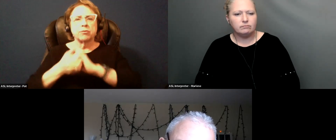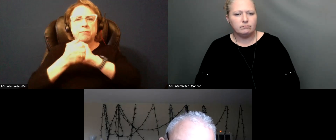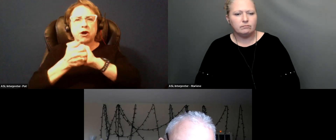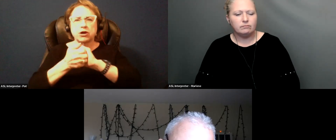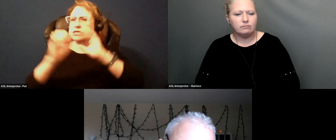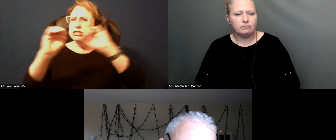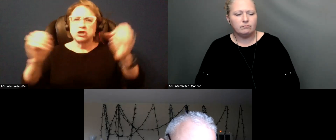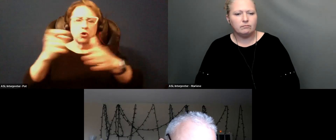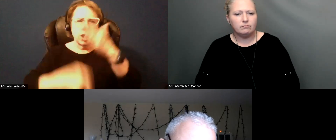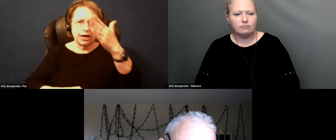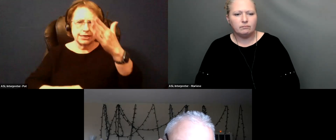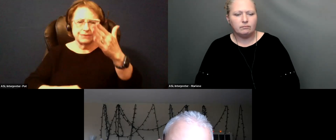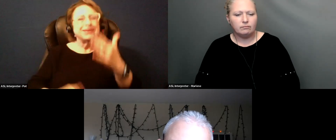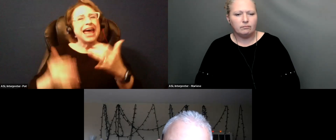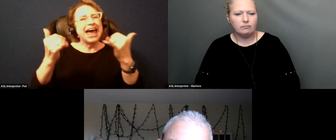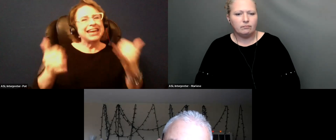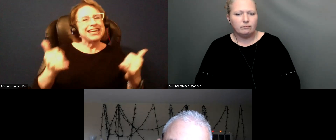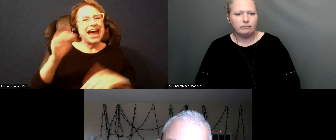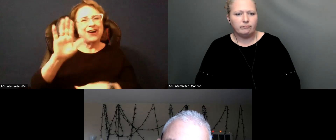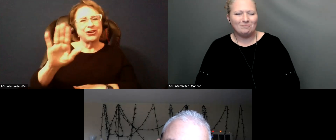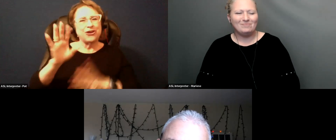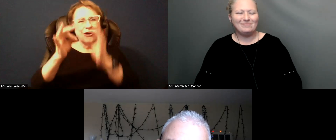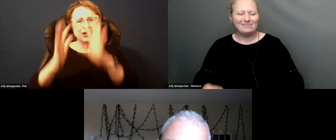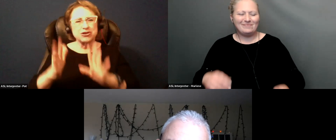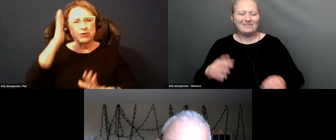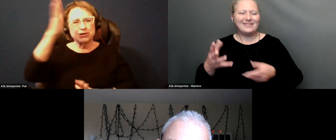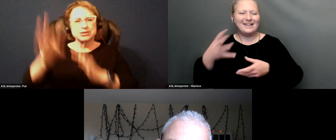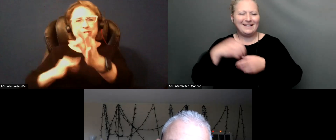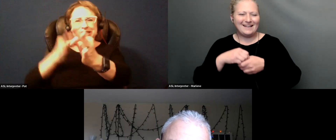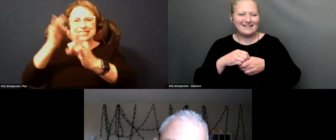own members. And I'd be interested in engaging conversations with the people that are taking this